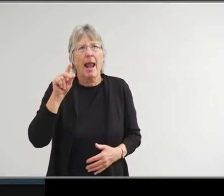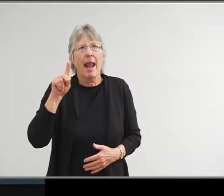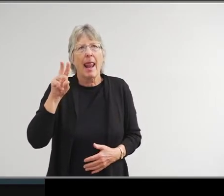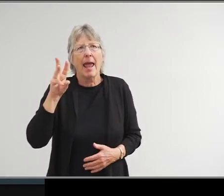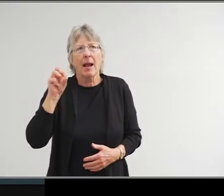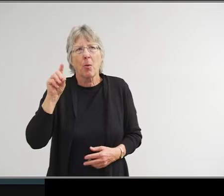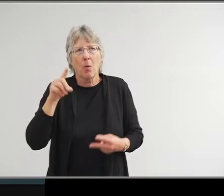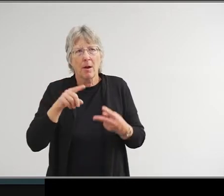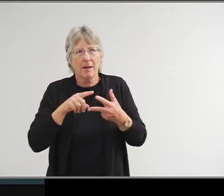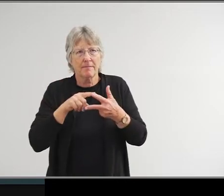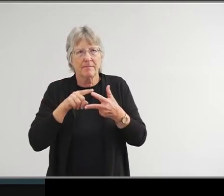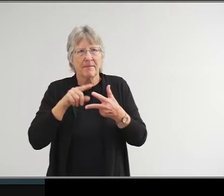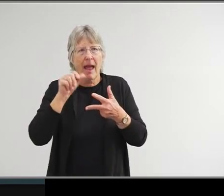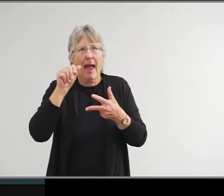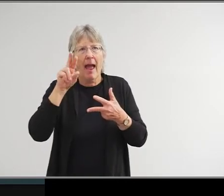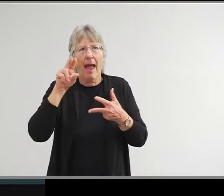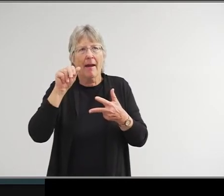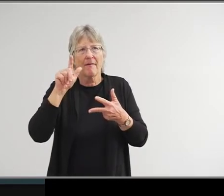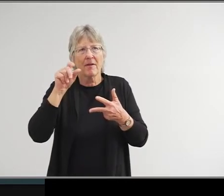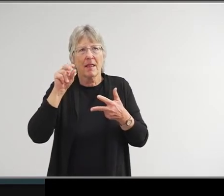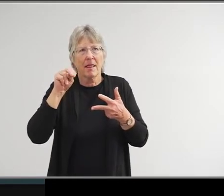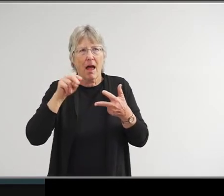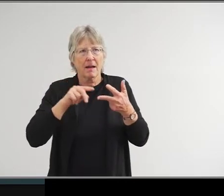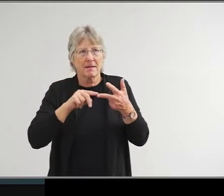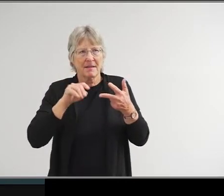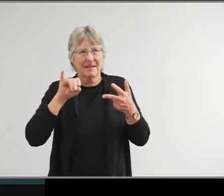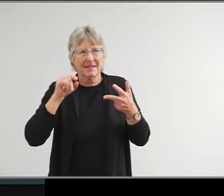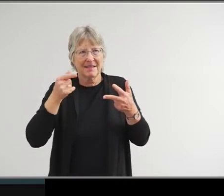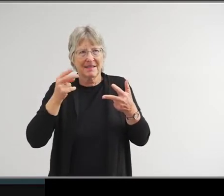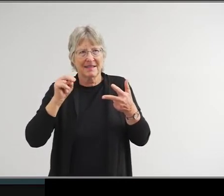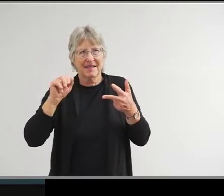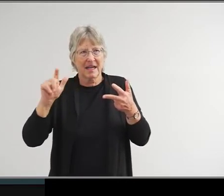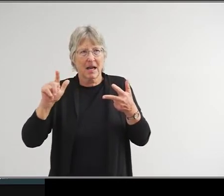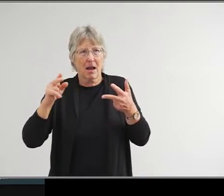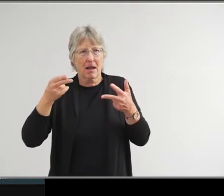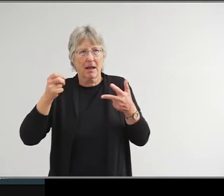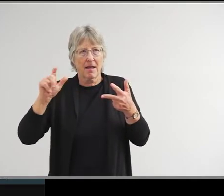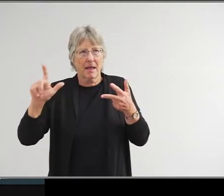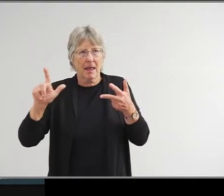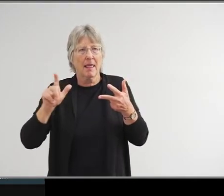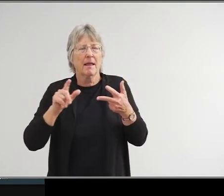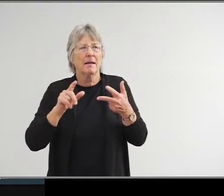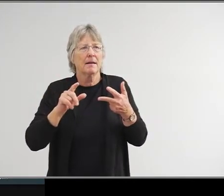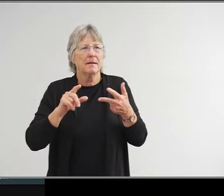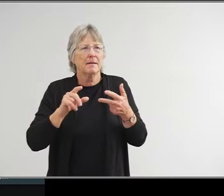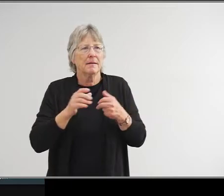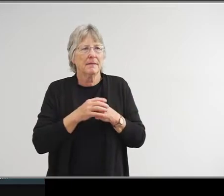Can you talk a little bit about that? Absolutely, so just real quickly,